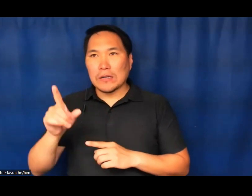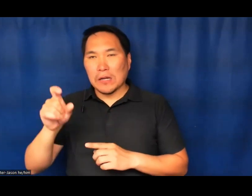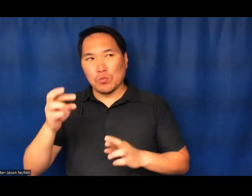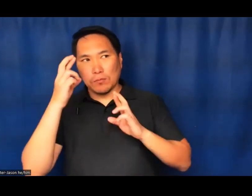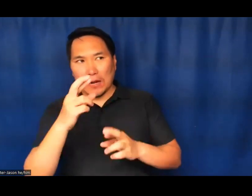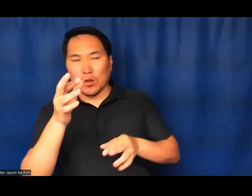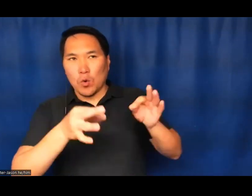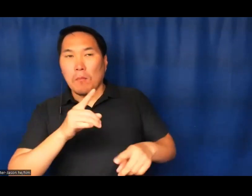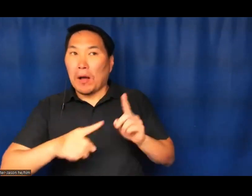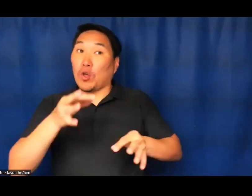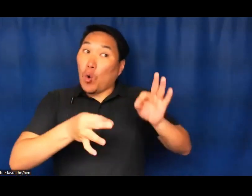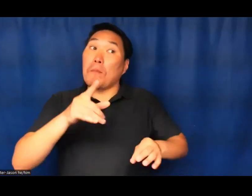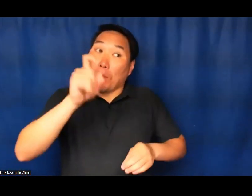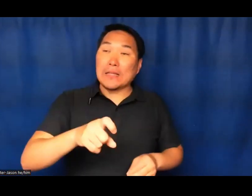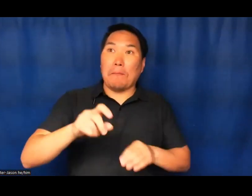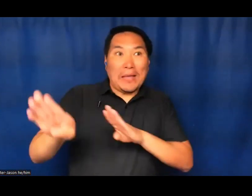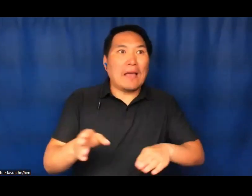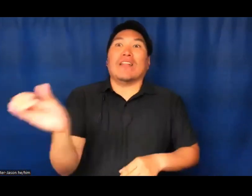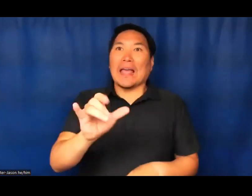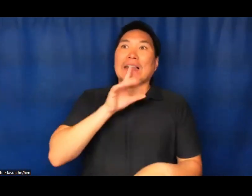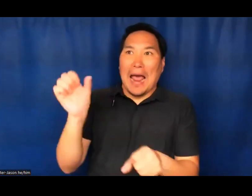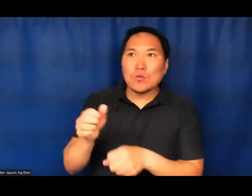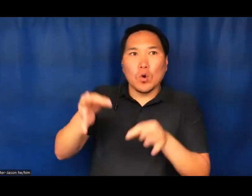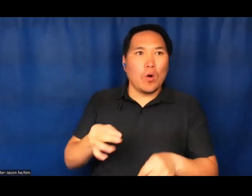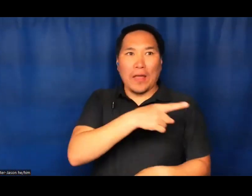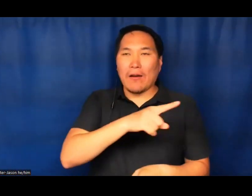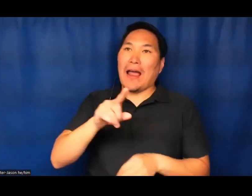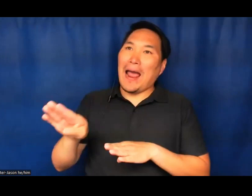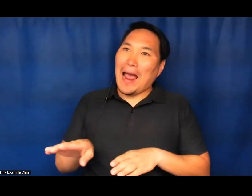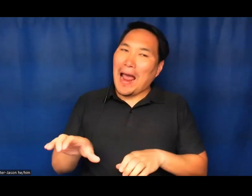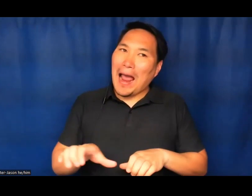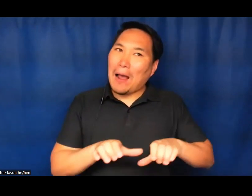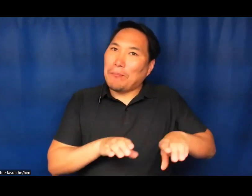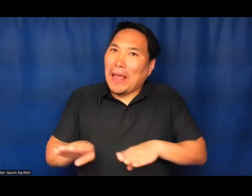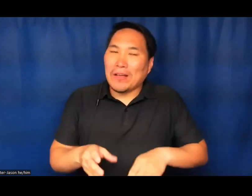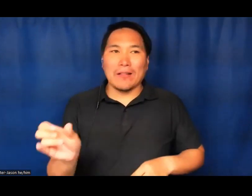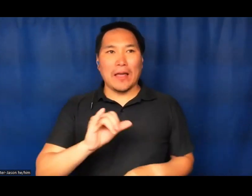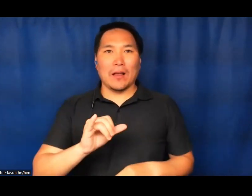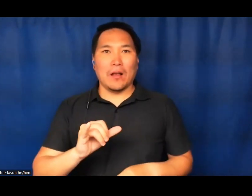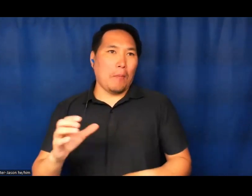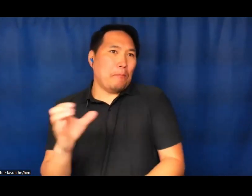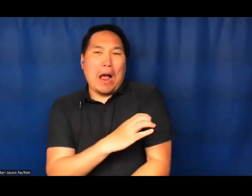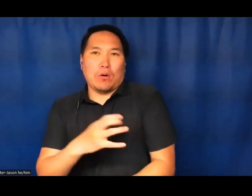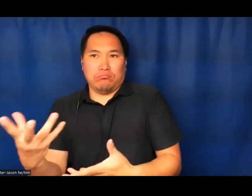This Supreme Court is acting something else, a wielder of power that's increasingly constrained